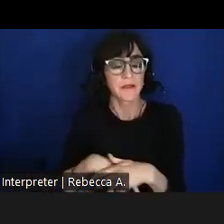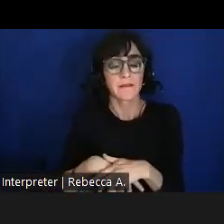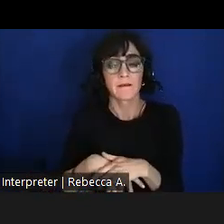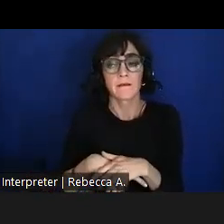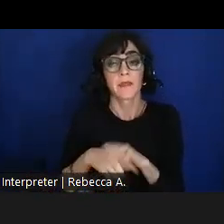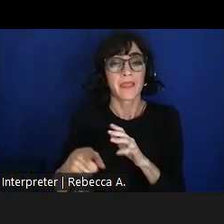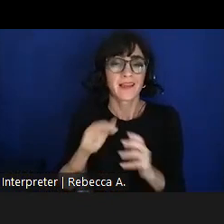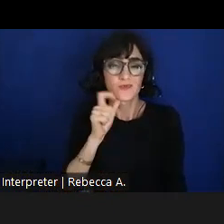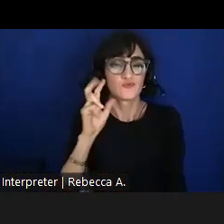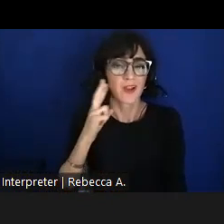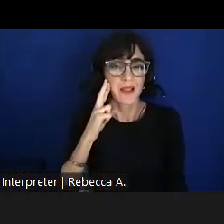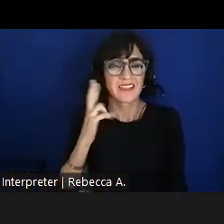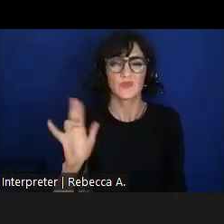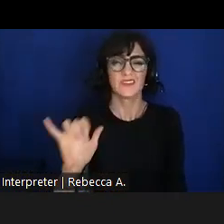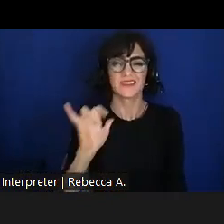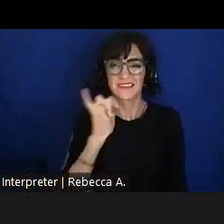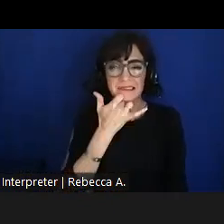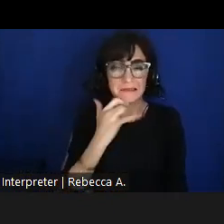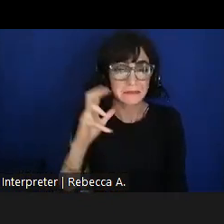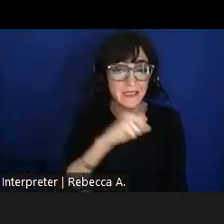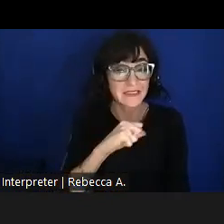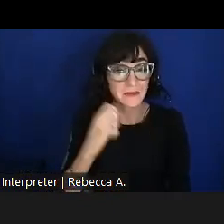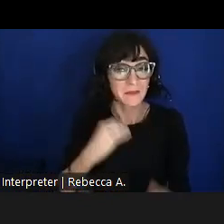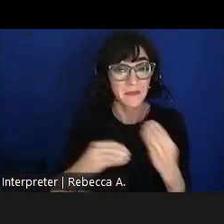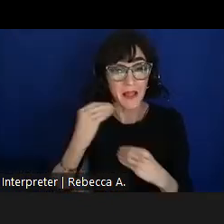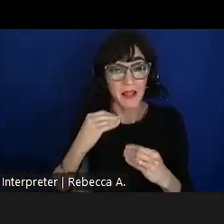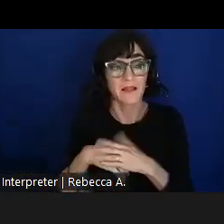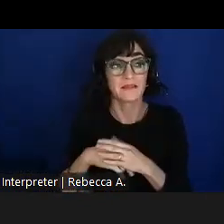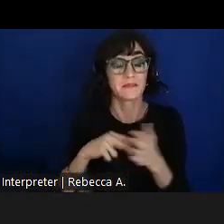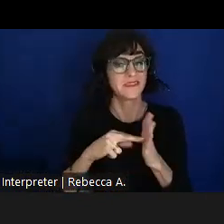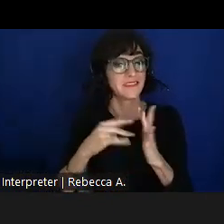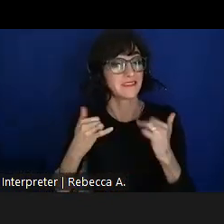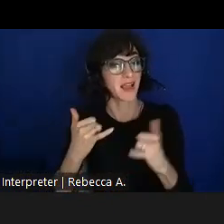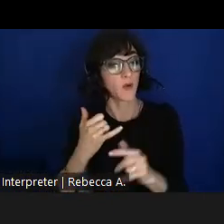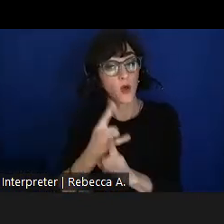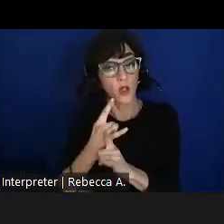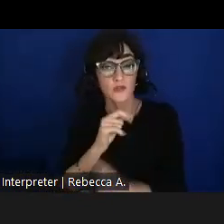skip this meal by accident and now their tolerance is lower and they have they're feeling the